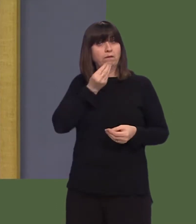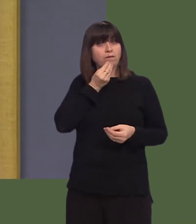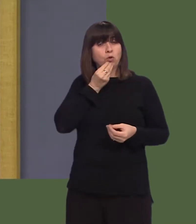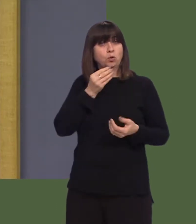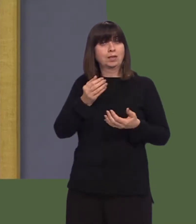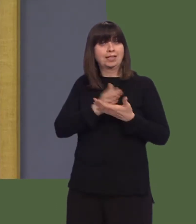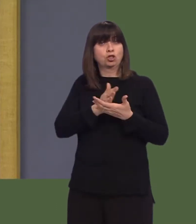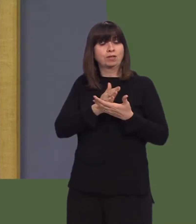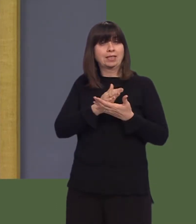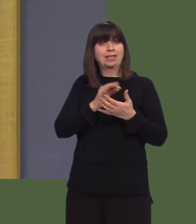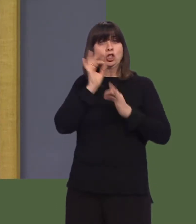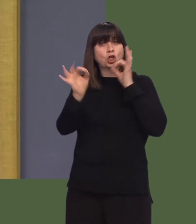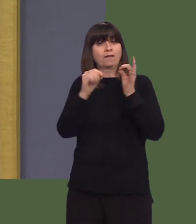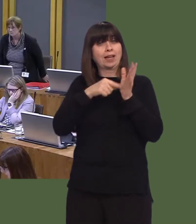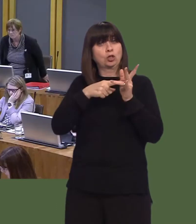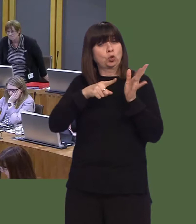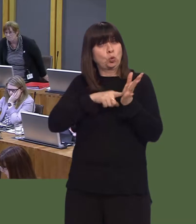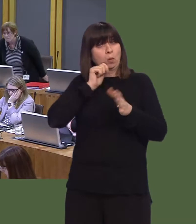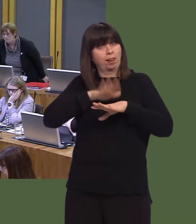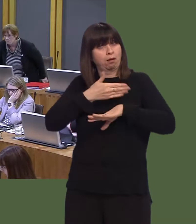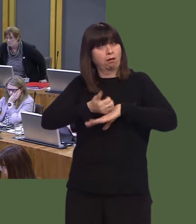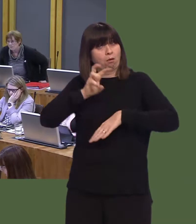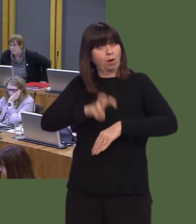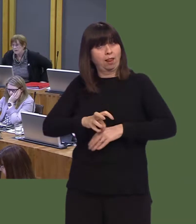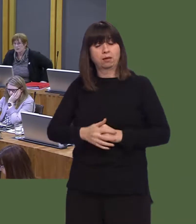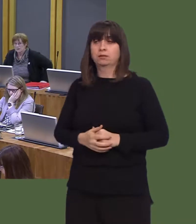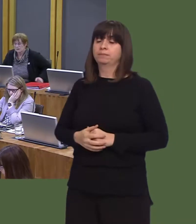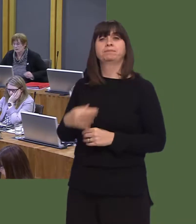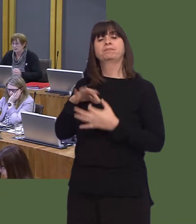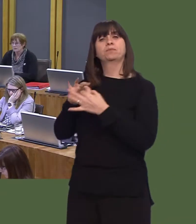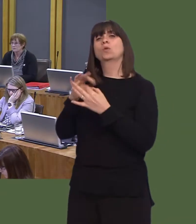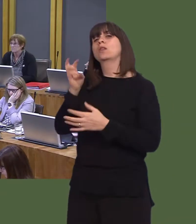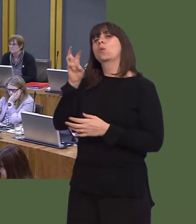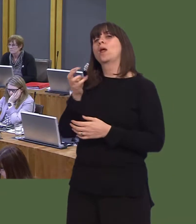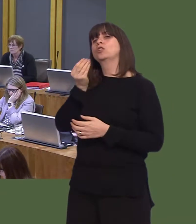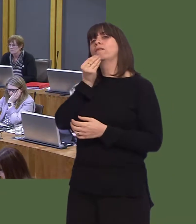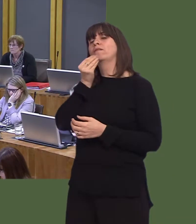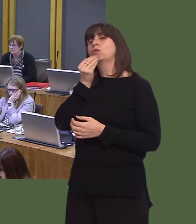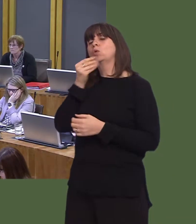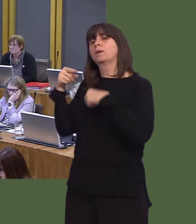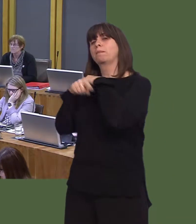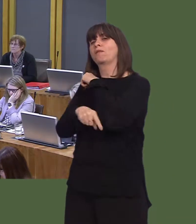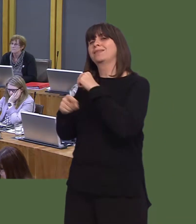survey tools into Wales? Carwyn Jones AM: Well, we are working with the Welsh Food Poverty Alliance Wales to address food insecurity.